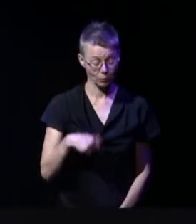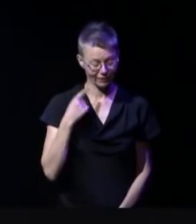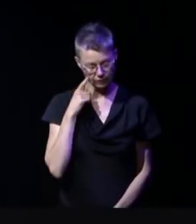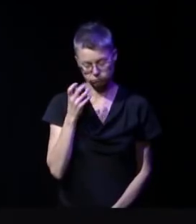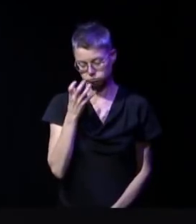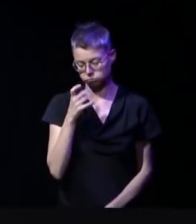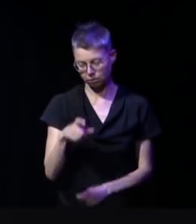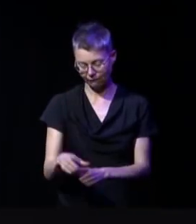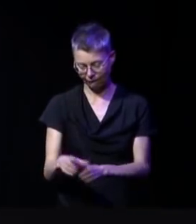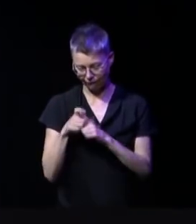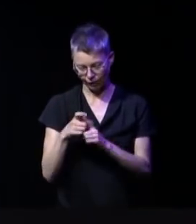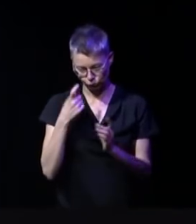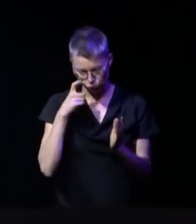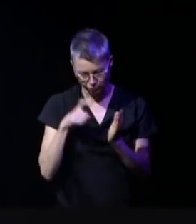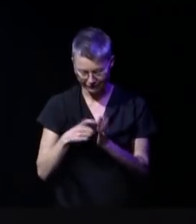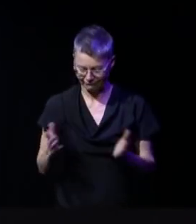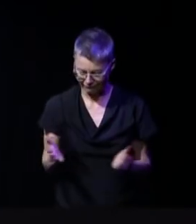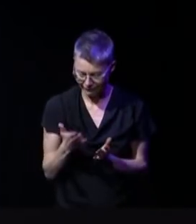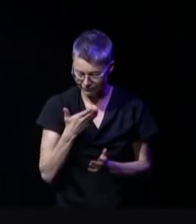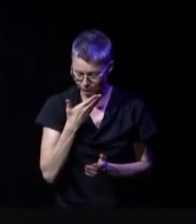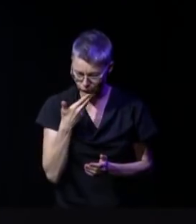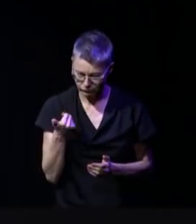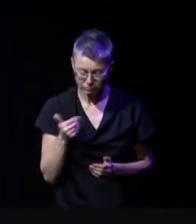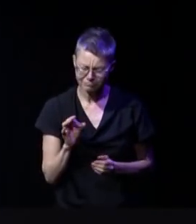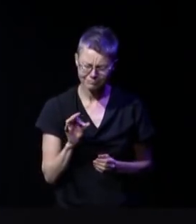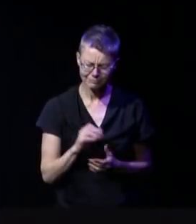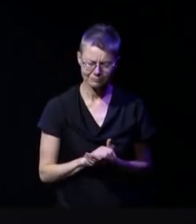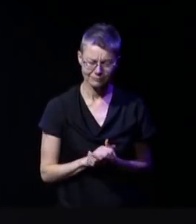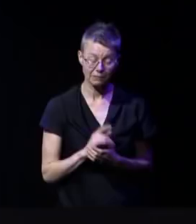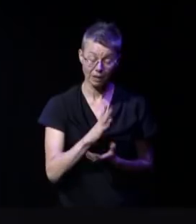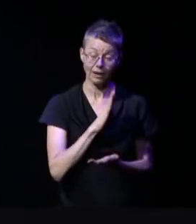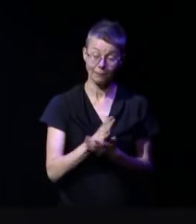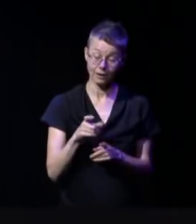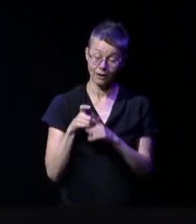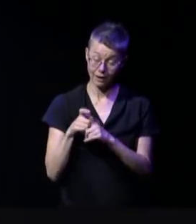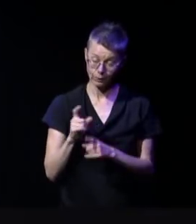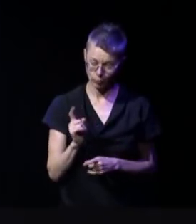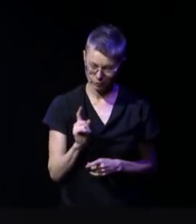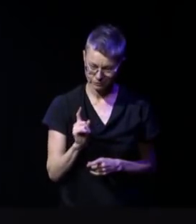to recognise and cultivate beauty. What is hard is disabling the mechanisms